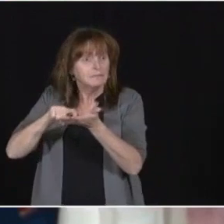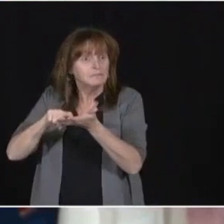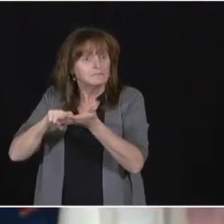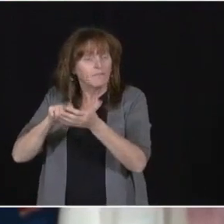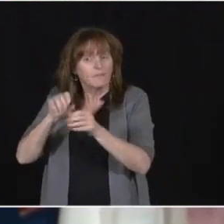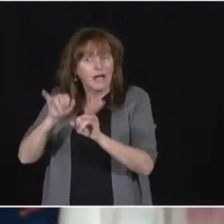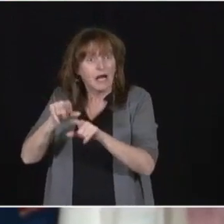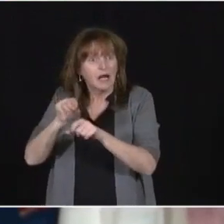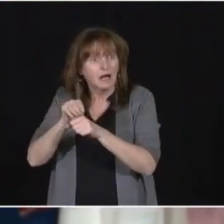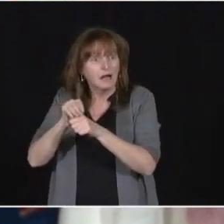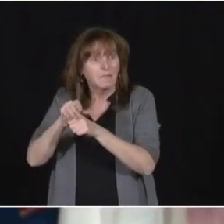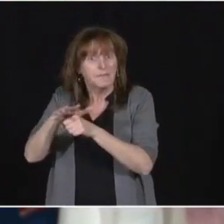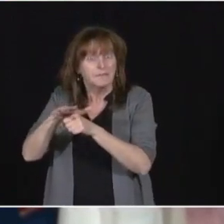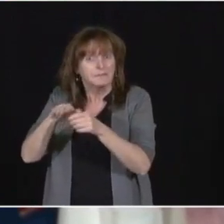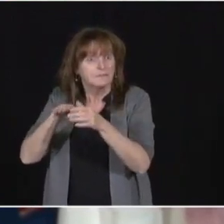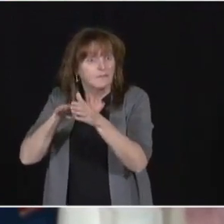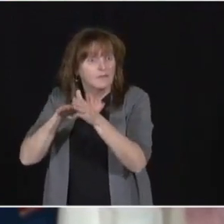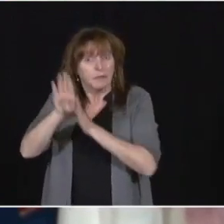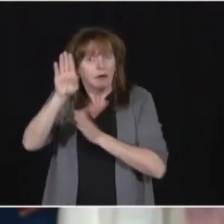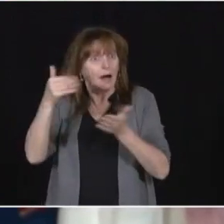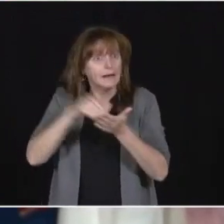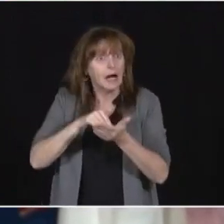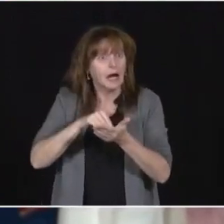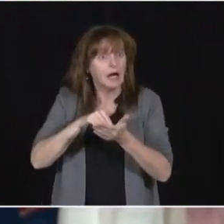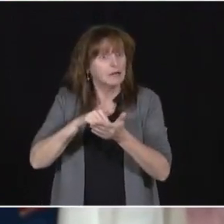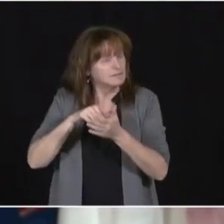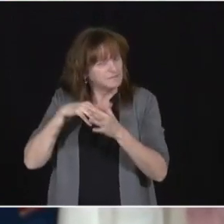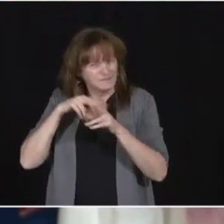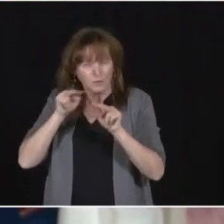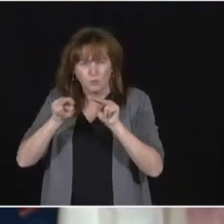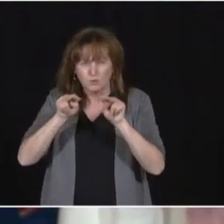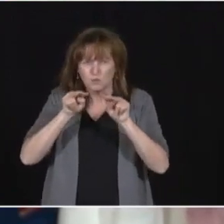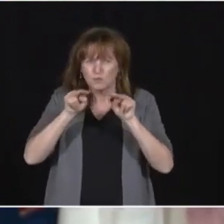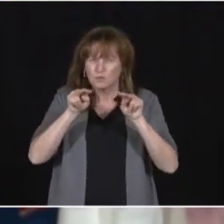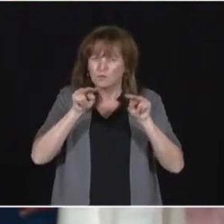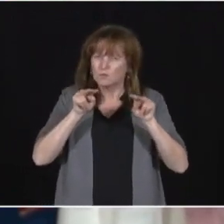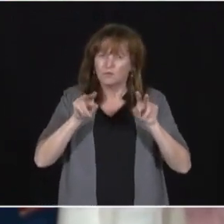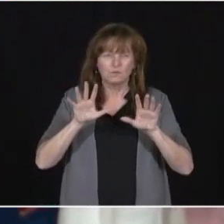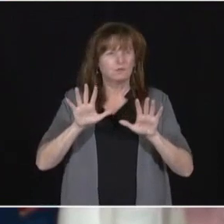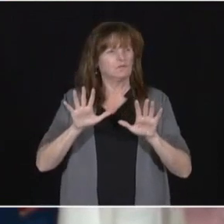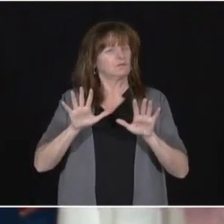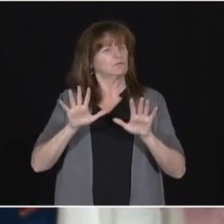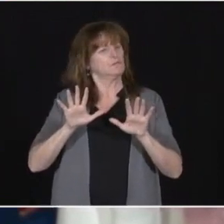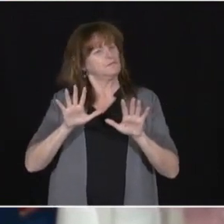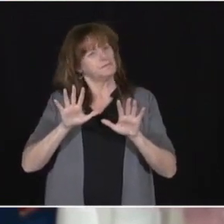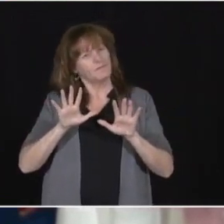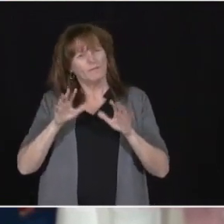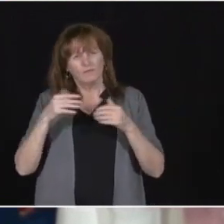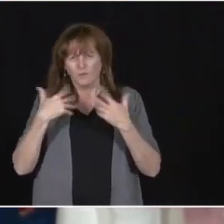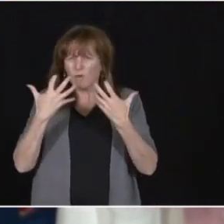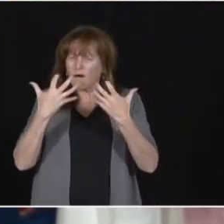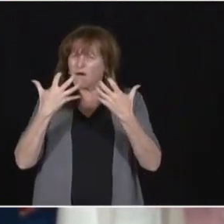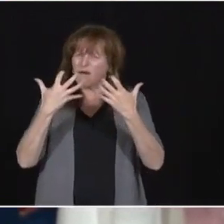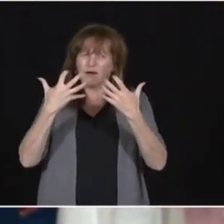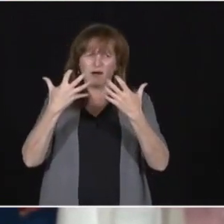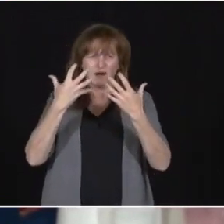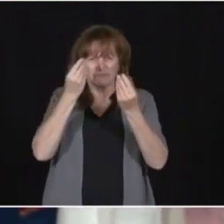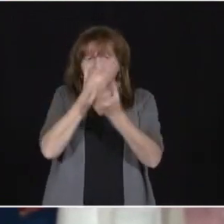to know, I want to be crystal clear, that I am fully prepared to take every action necessary if we see things going in the wrong direction